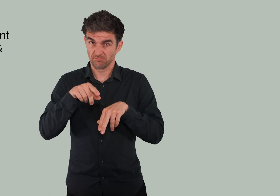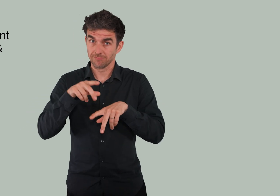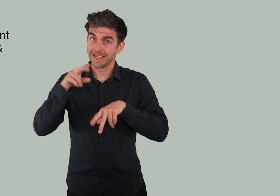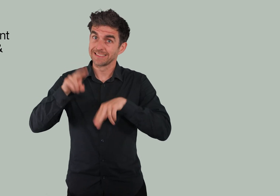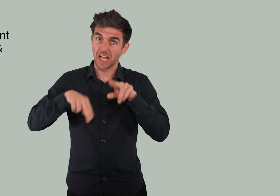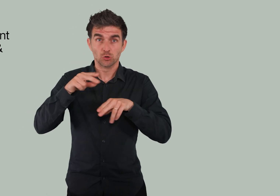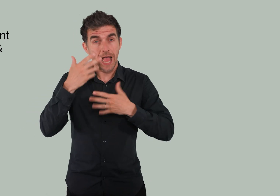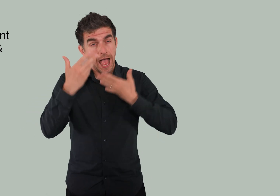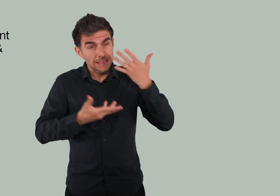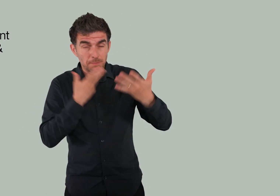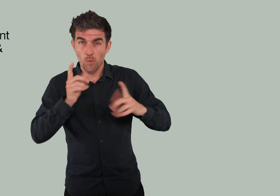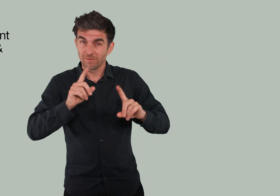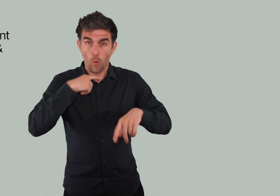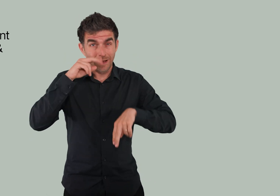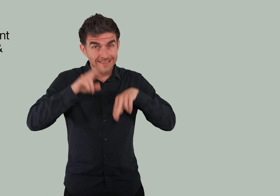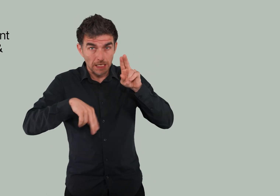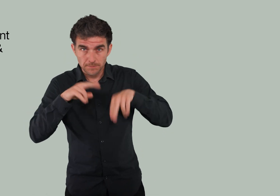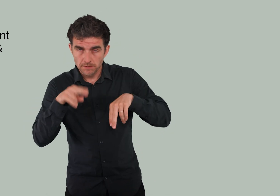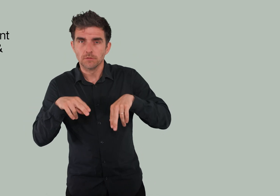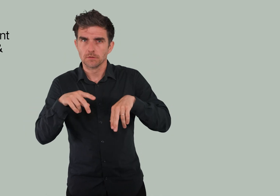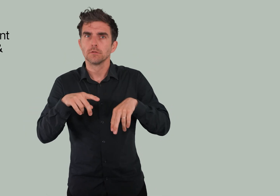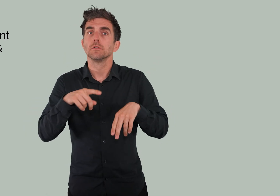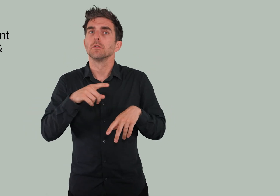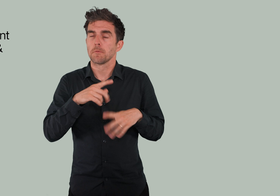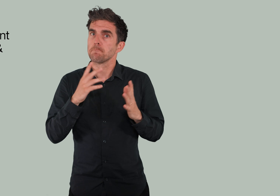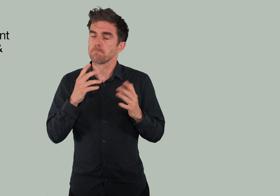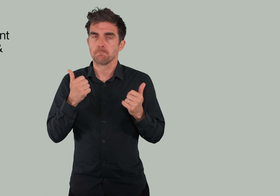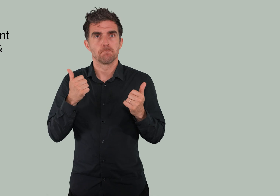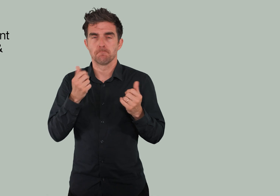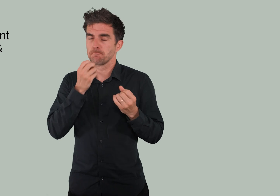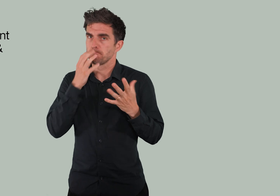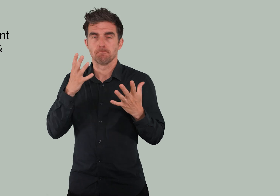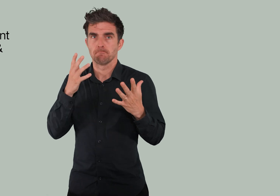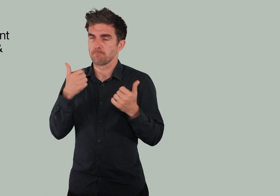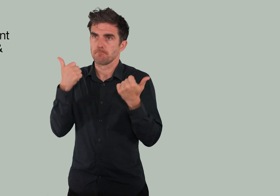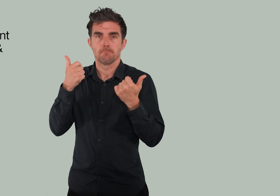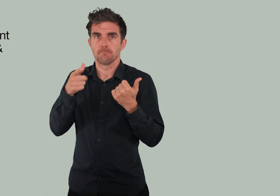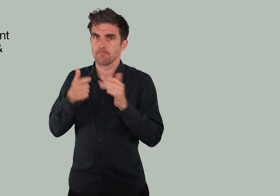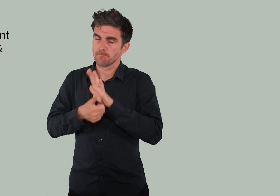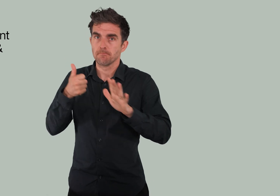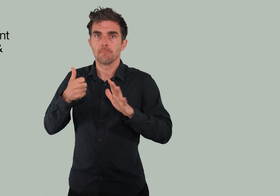assessor explaining the assessment process, customers having a high degree of confidence